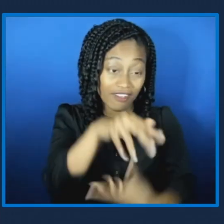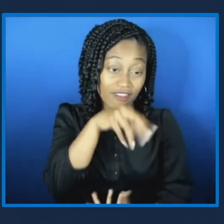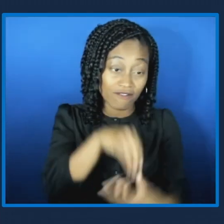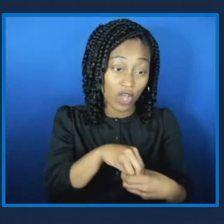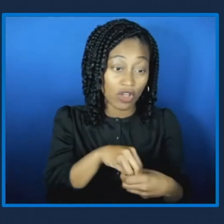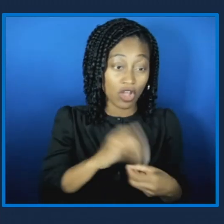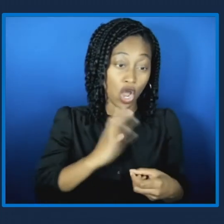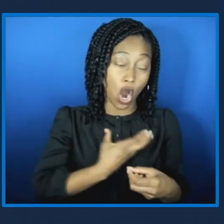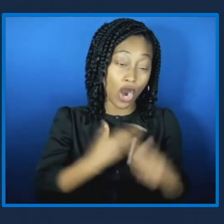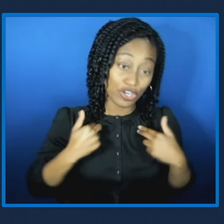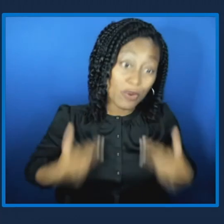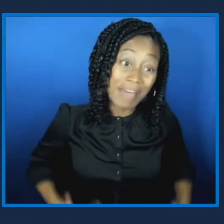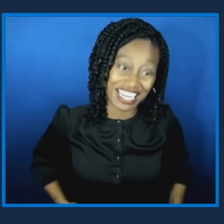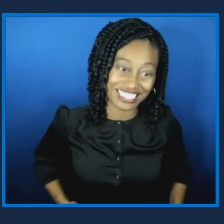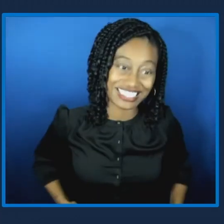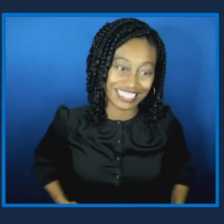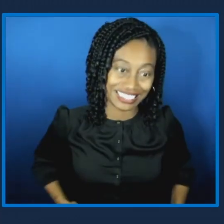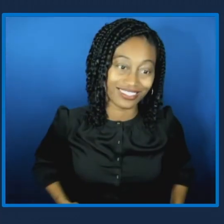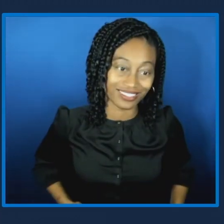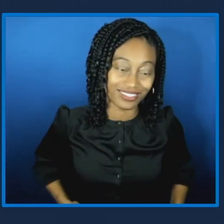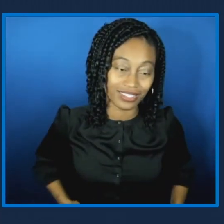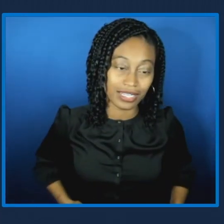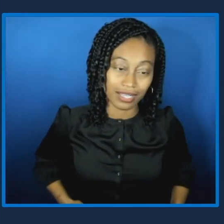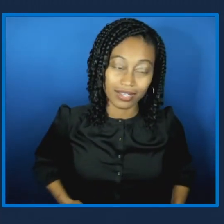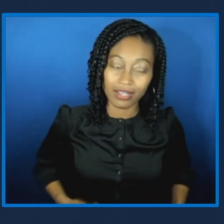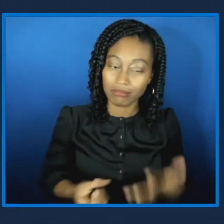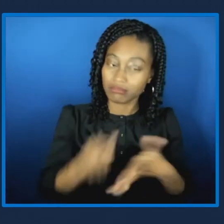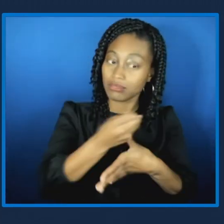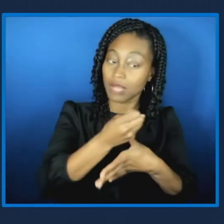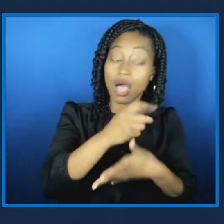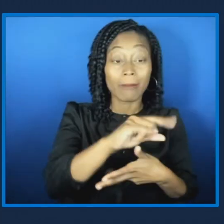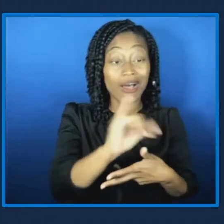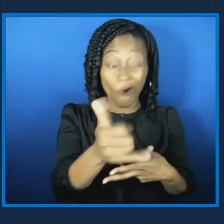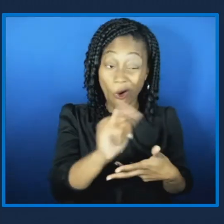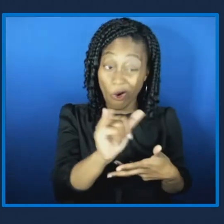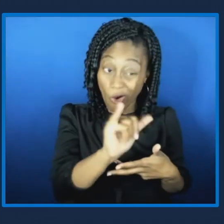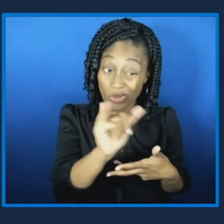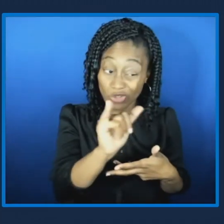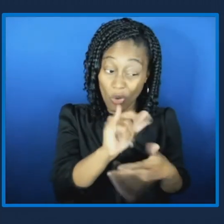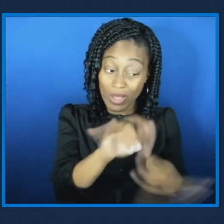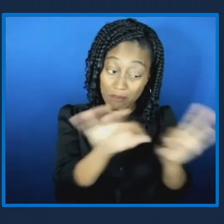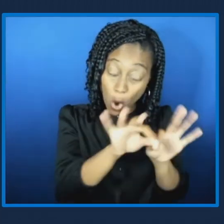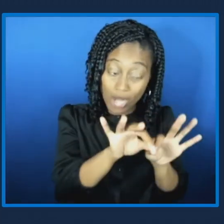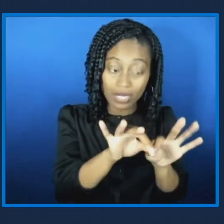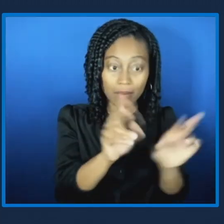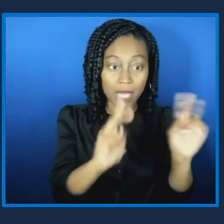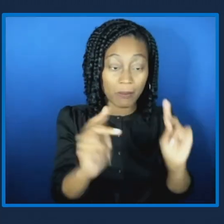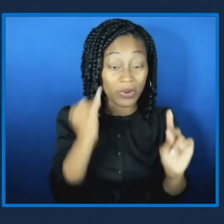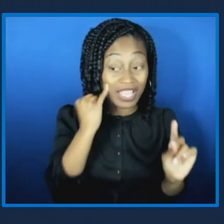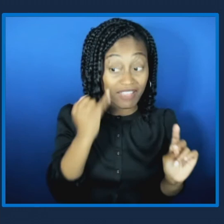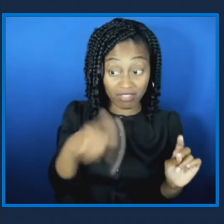but it's also important that those who have the expertise, who have the lived experience